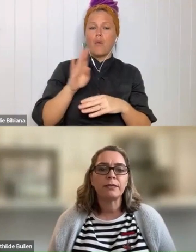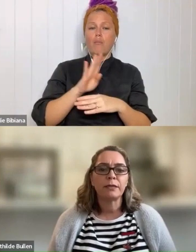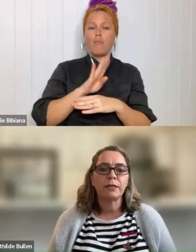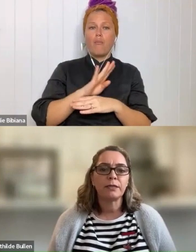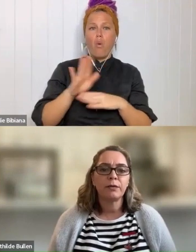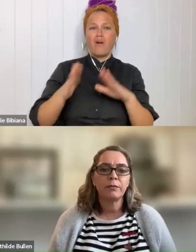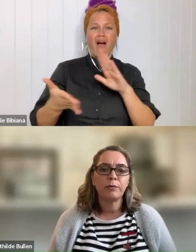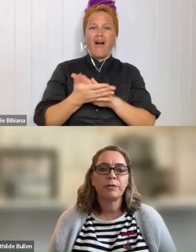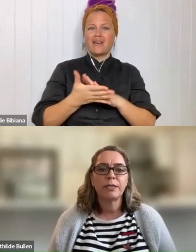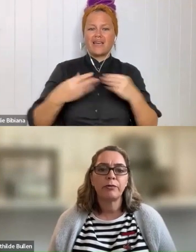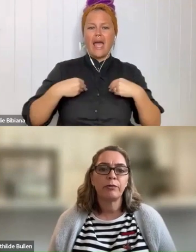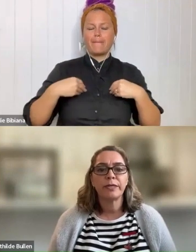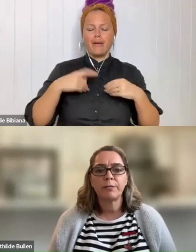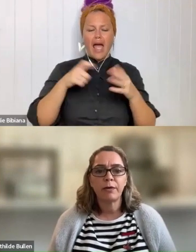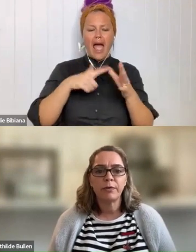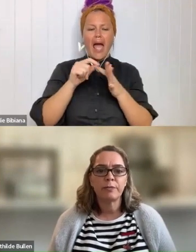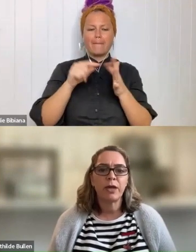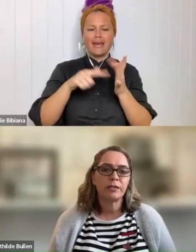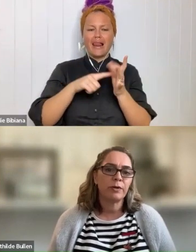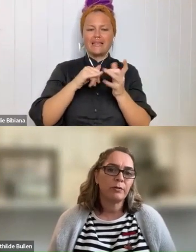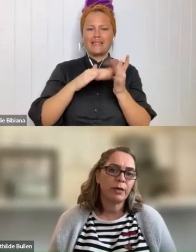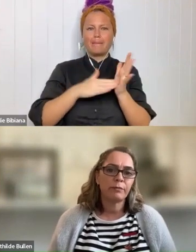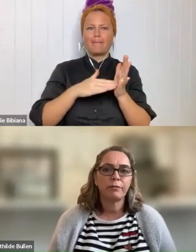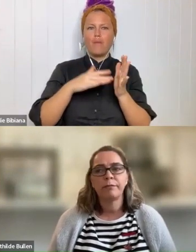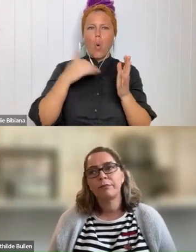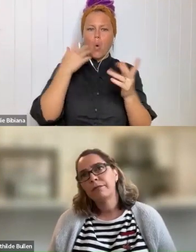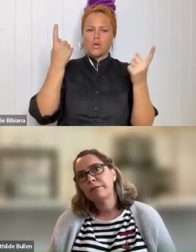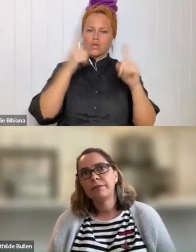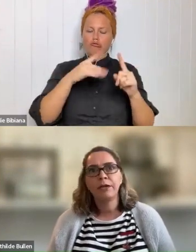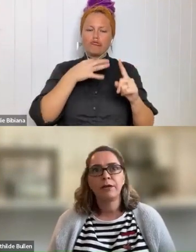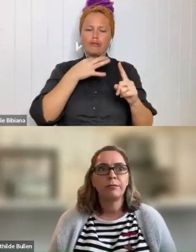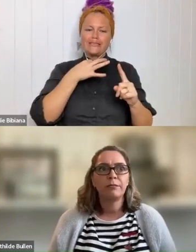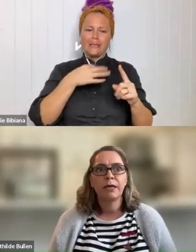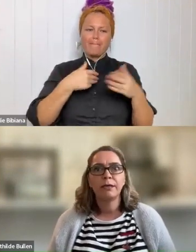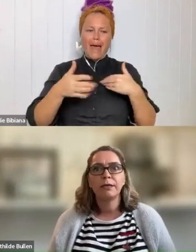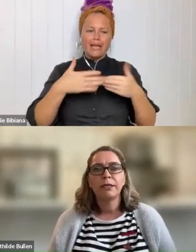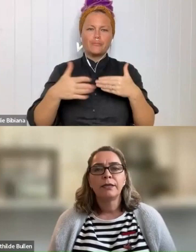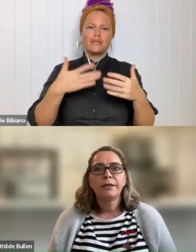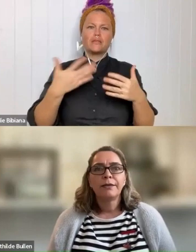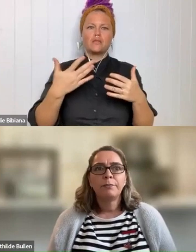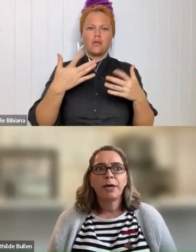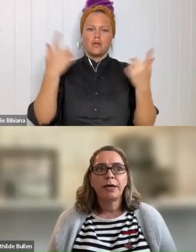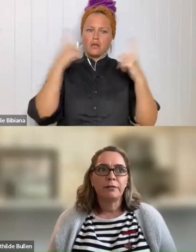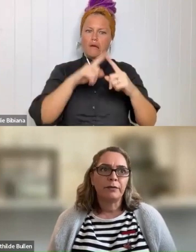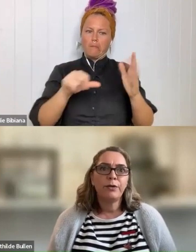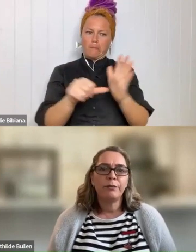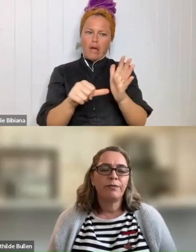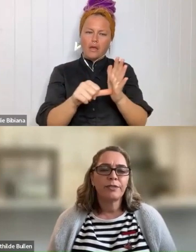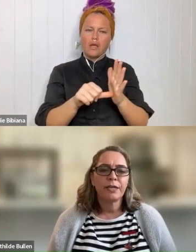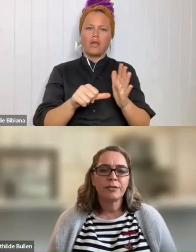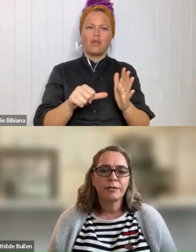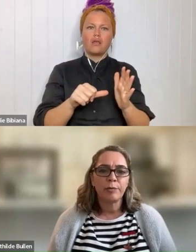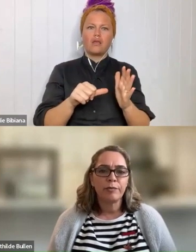basically. So boards that are always about risk management and about, you know, money. But you know, First Nations mob have